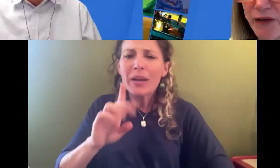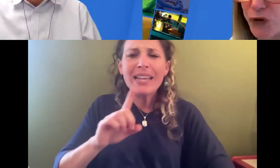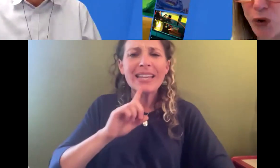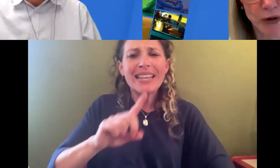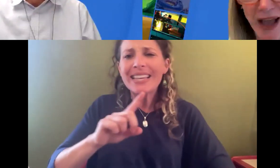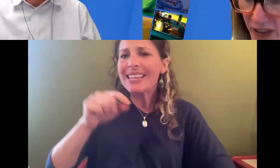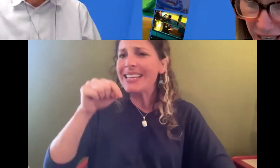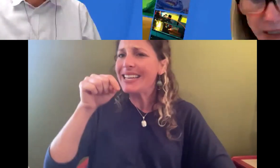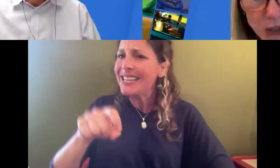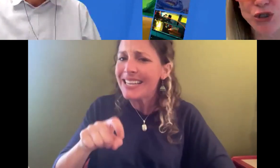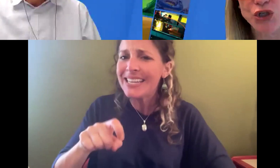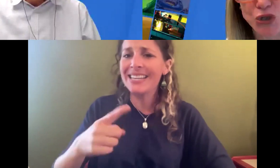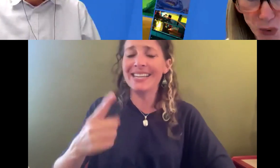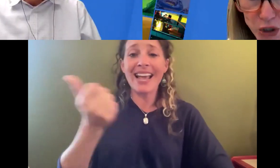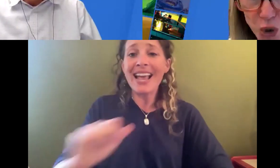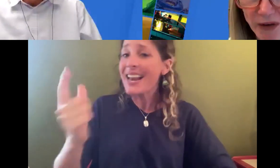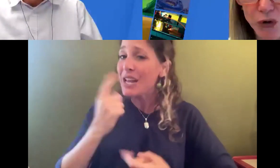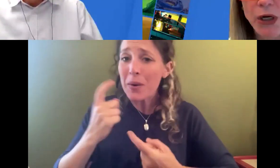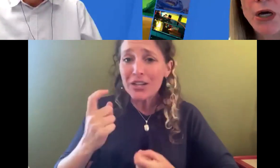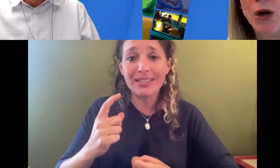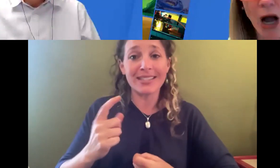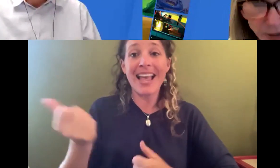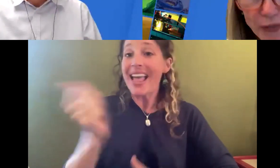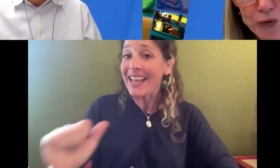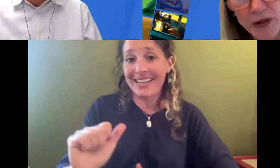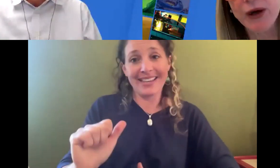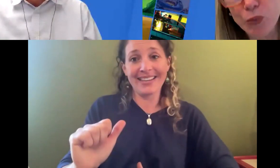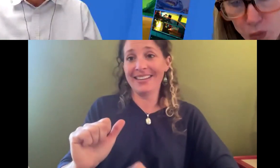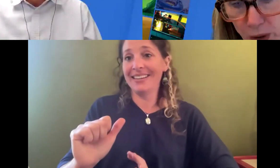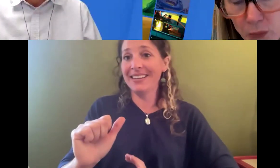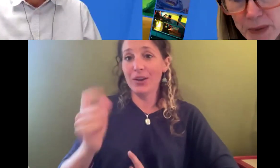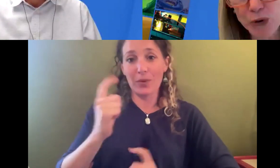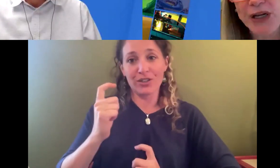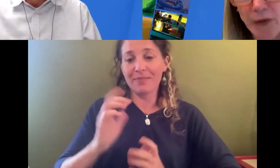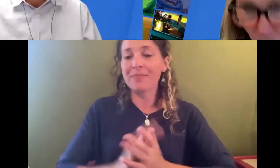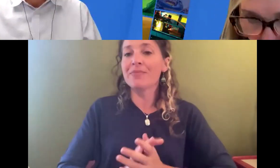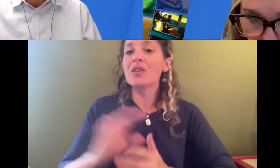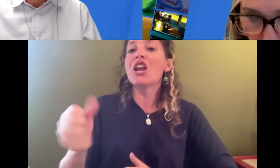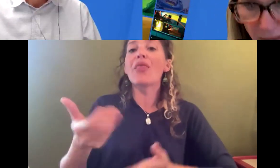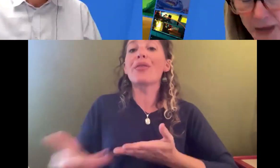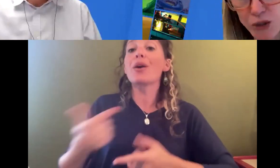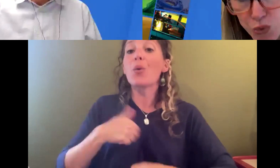if you have any questions whatsoever. Another thing that we will be putting on that page,